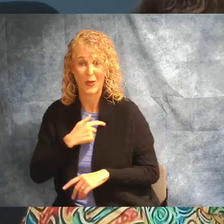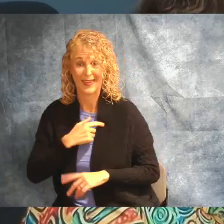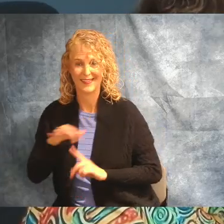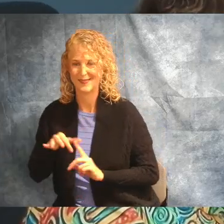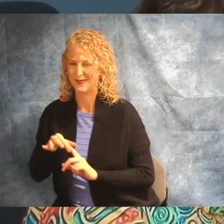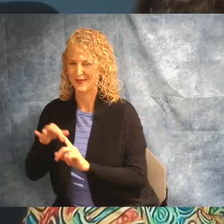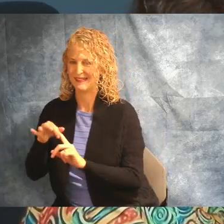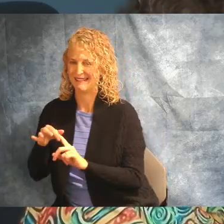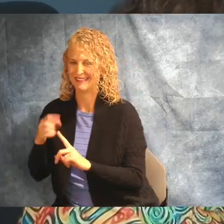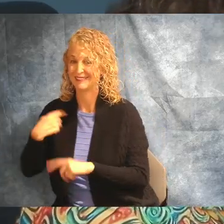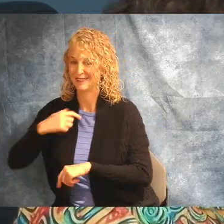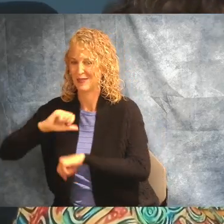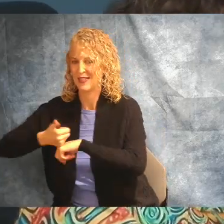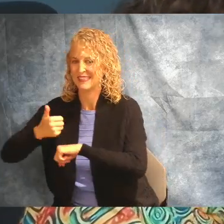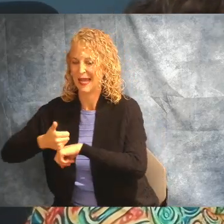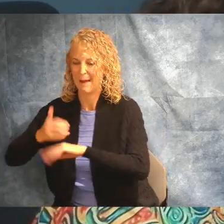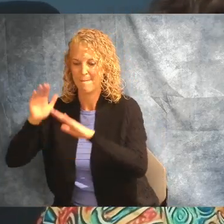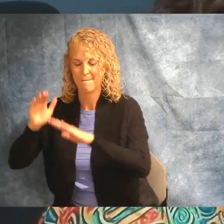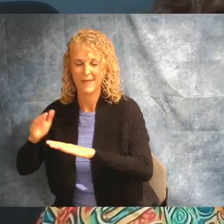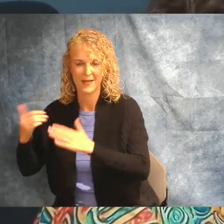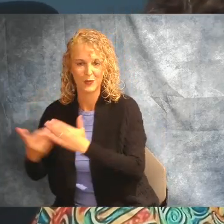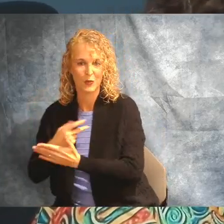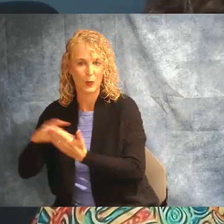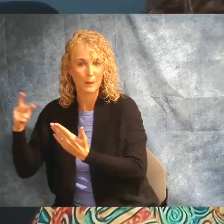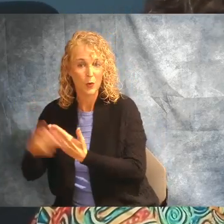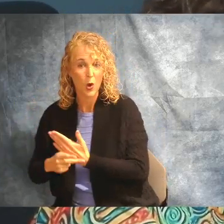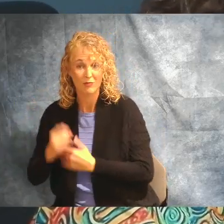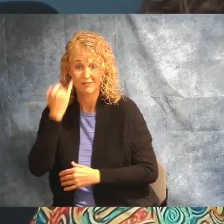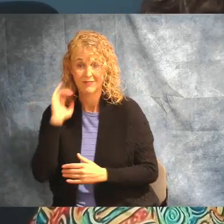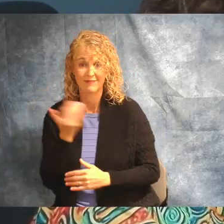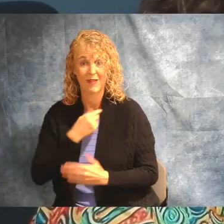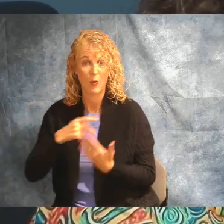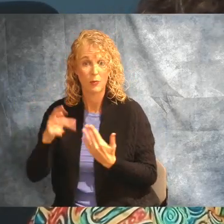with Hamilton County and our small business that when you come there you got a real shot at getting